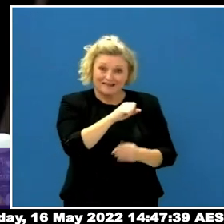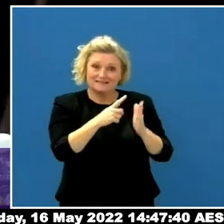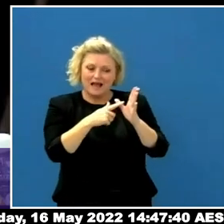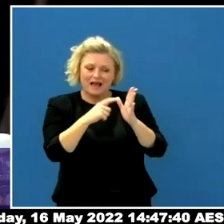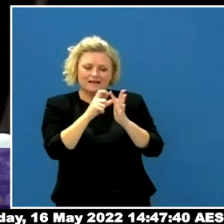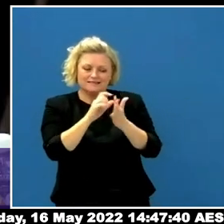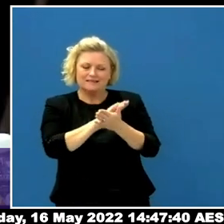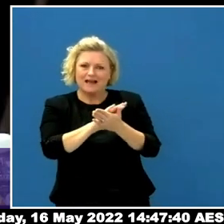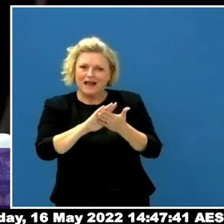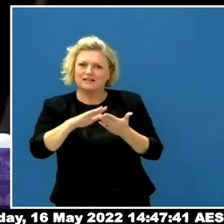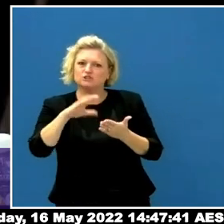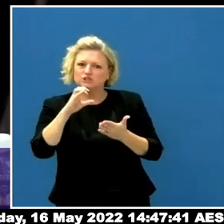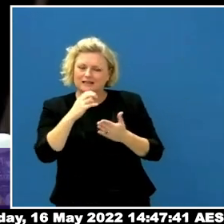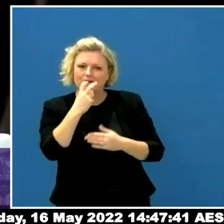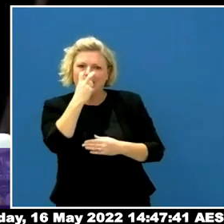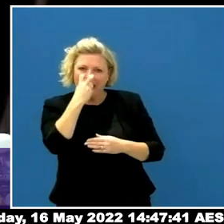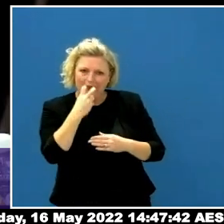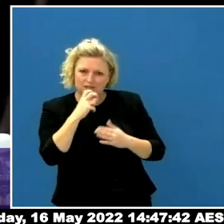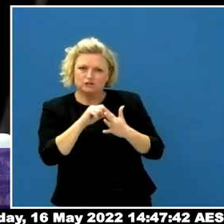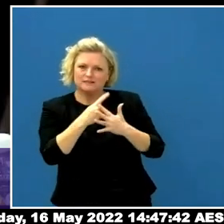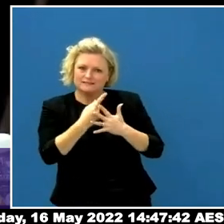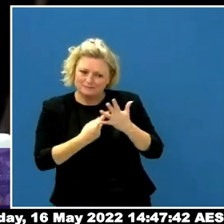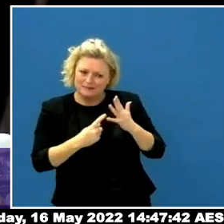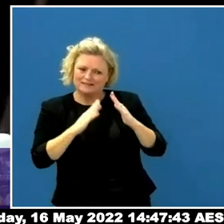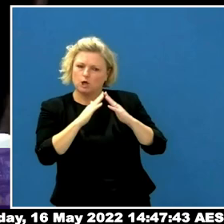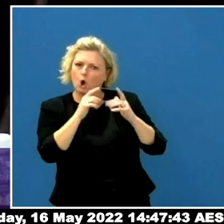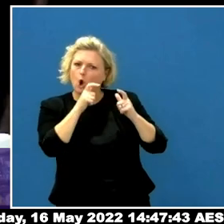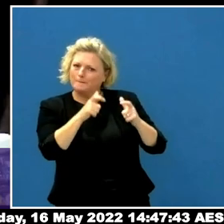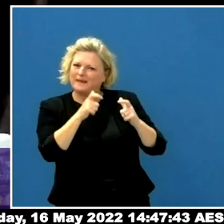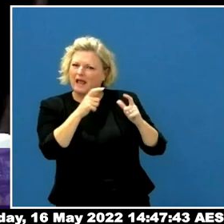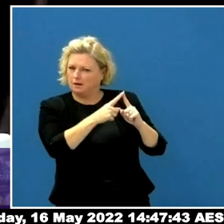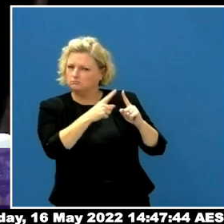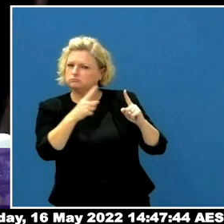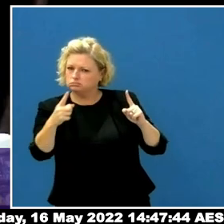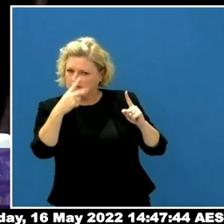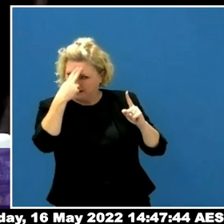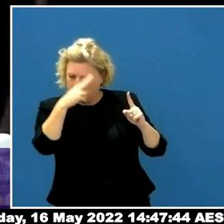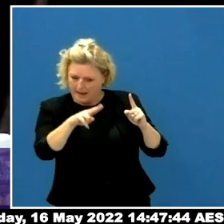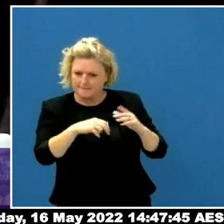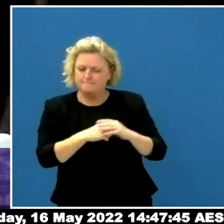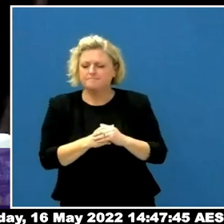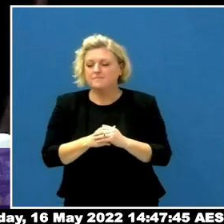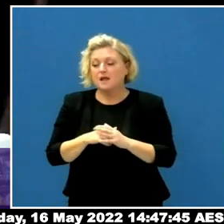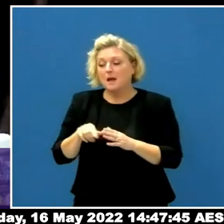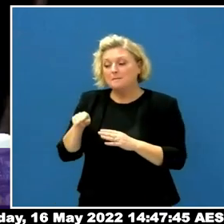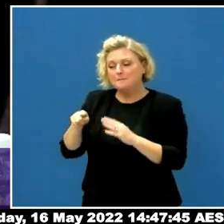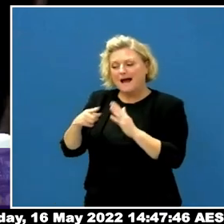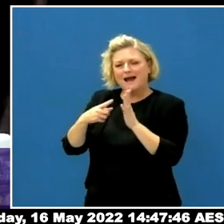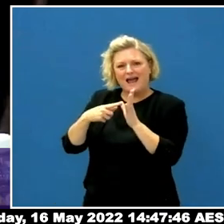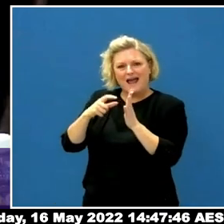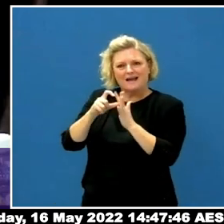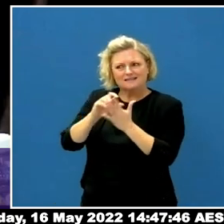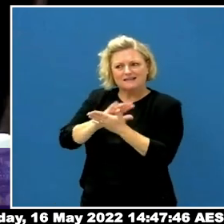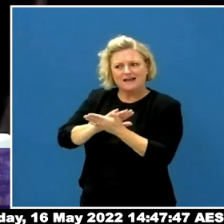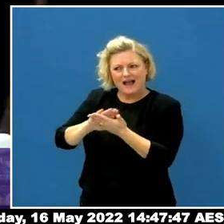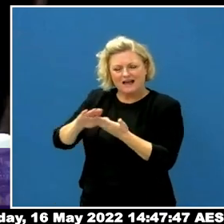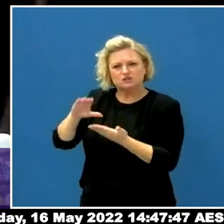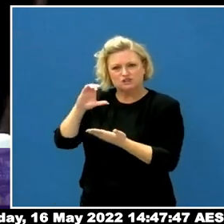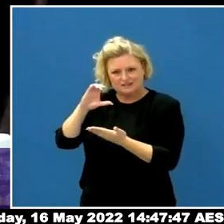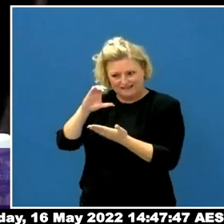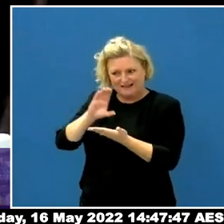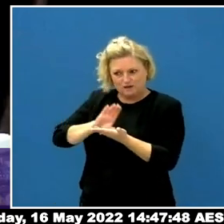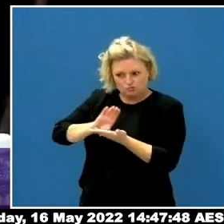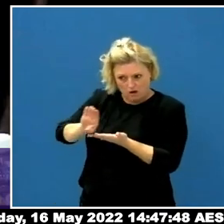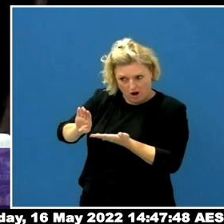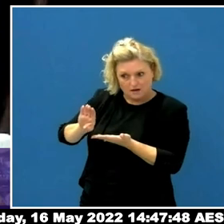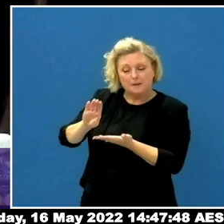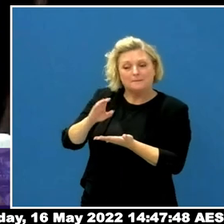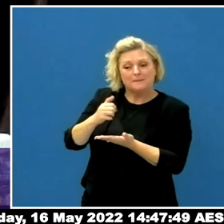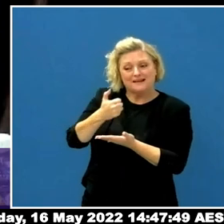So was that service when he was at Afford at $64,000, you'd see